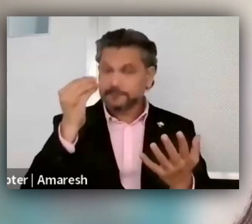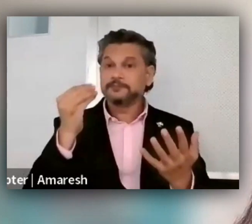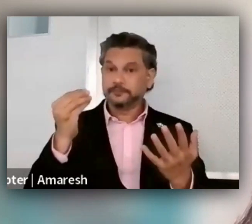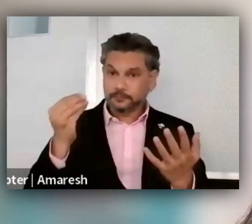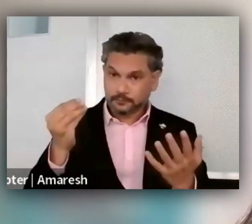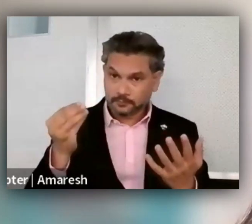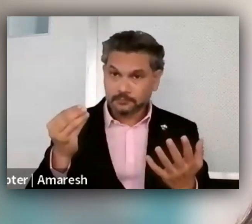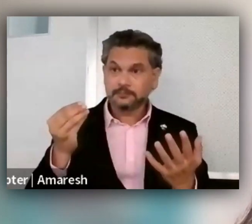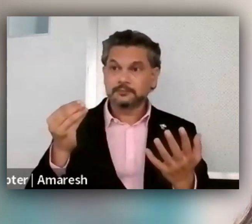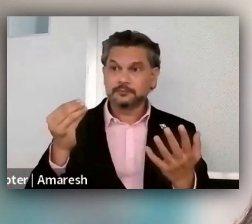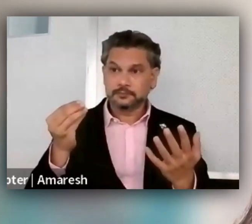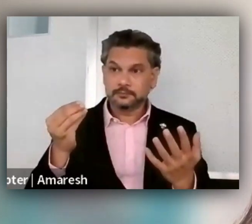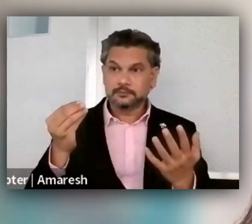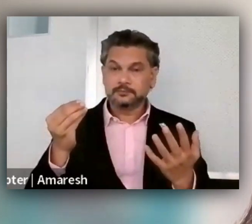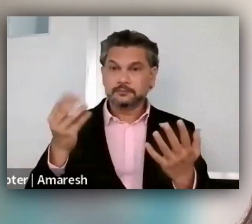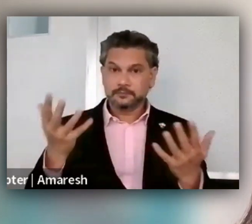No, so I do not see any hands, but what I think we should also note is that one of the things I see more problematic now with AI and the automated languages is,